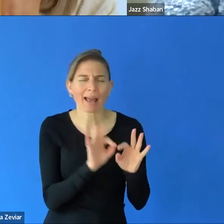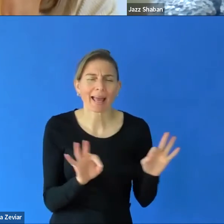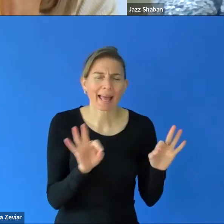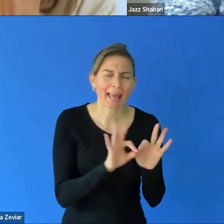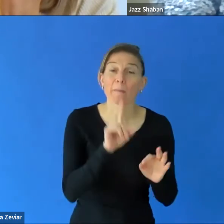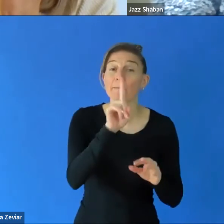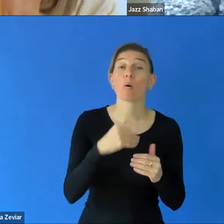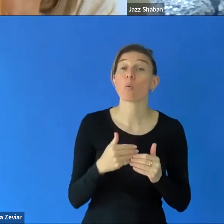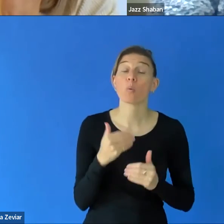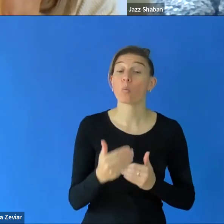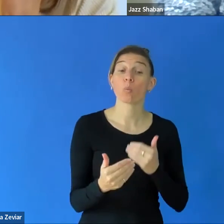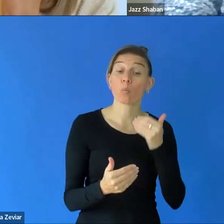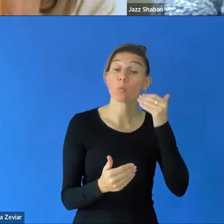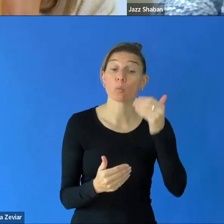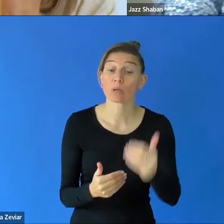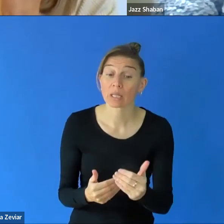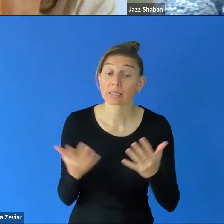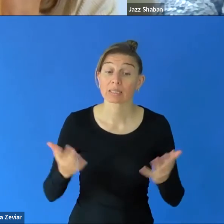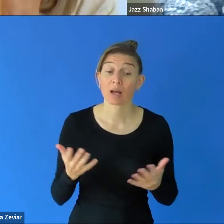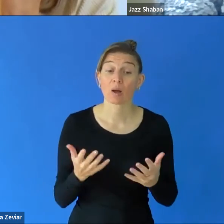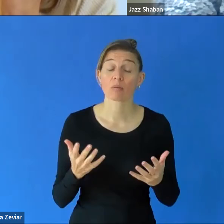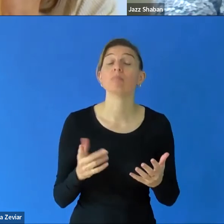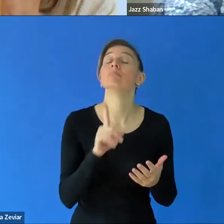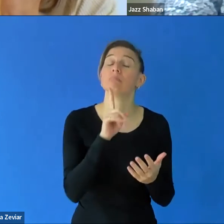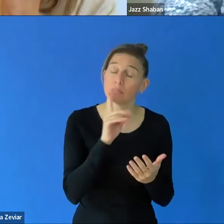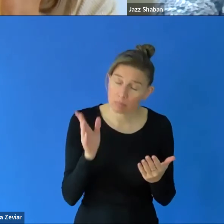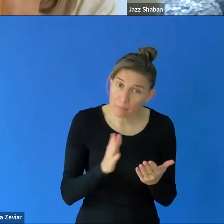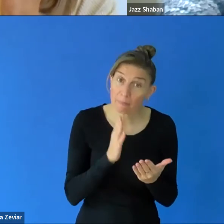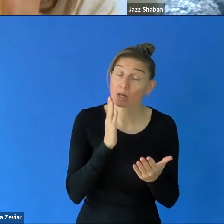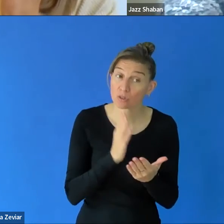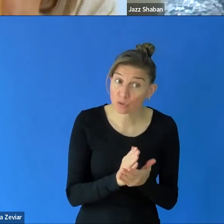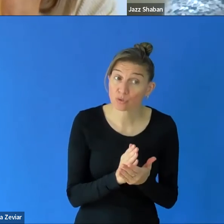in terms of what we develop in ensuring learning on the impact.